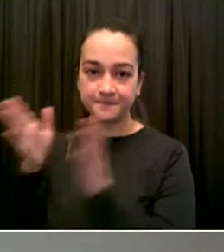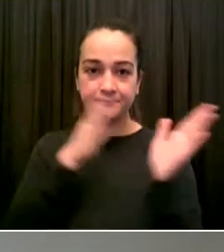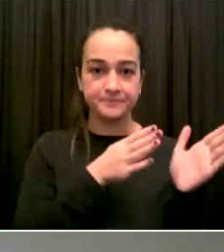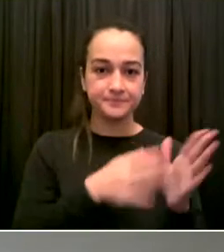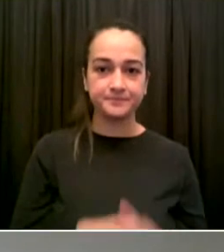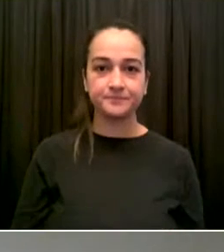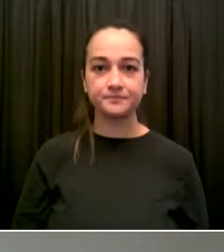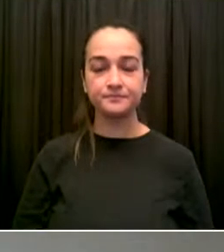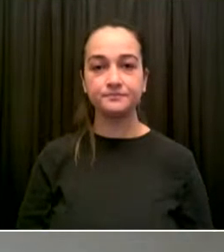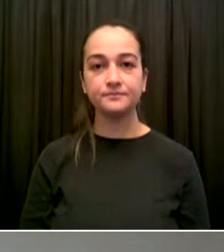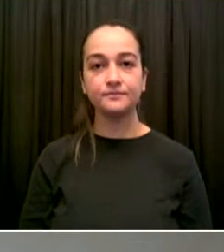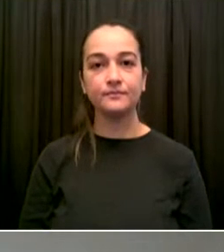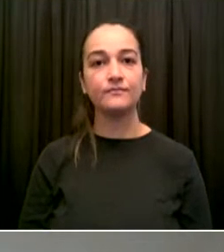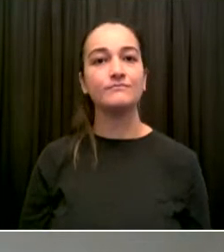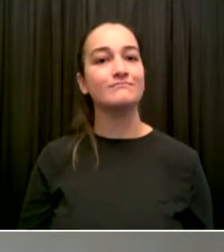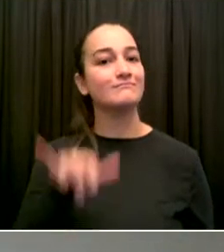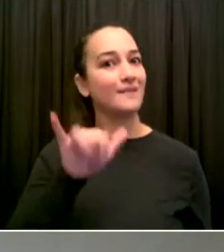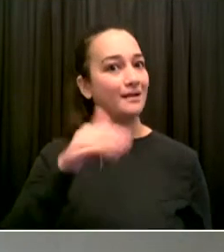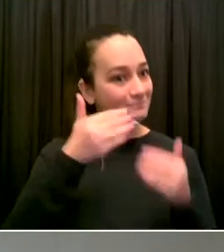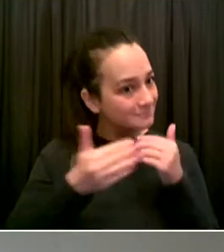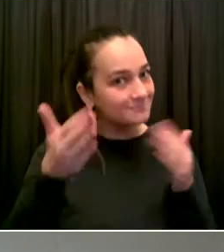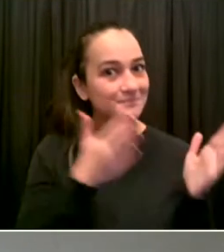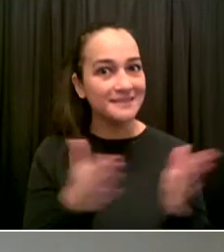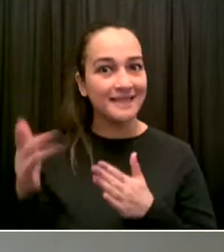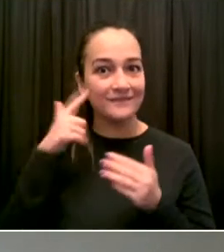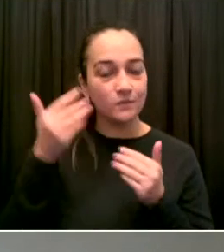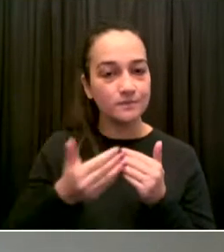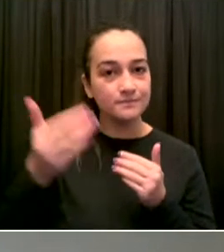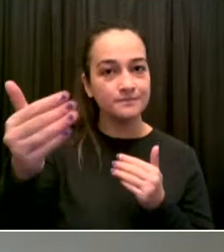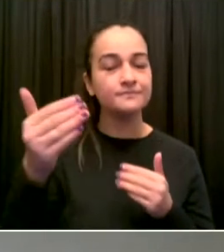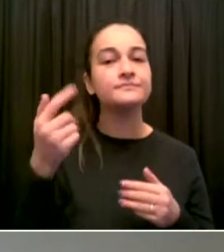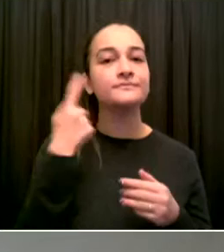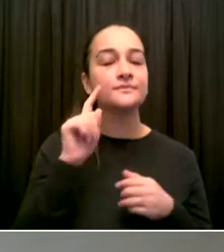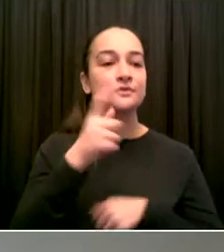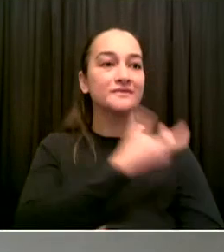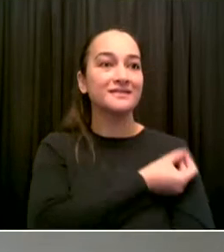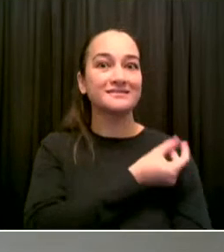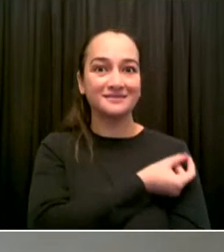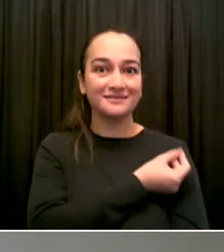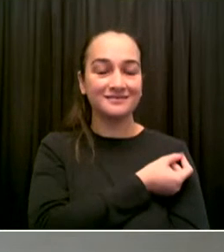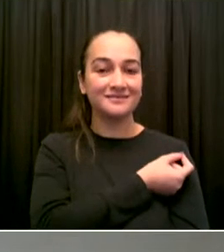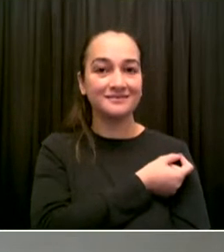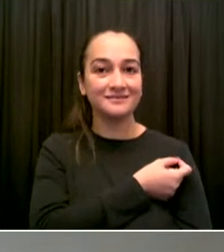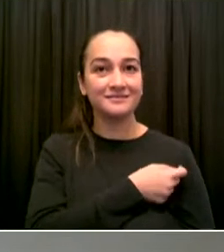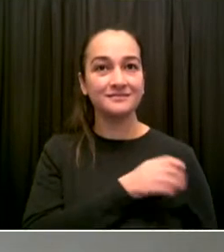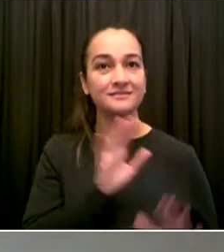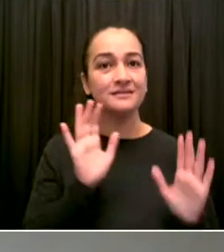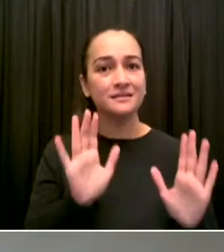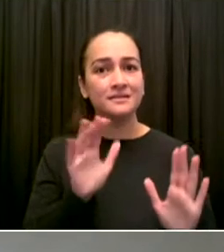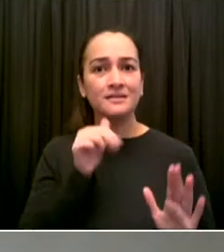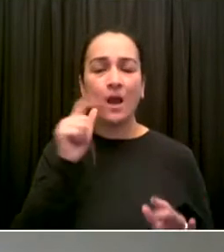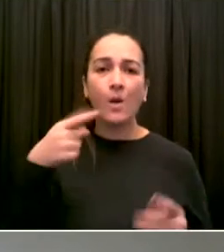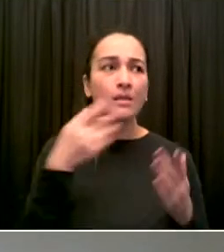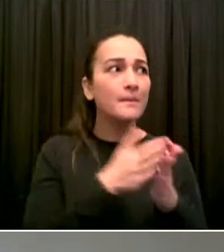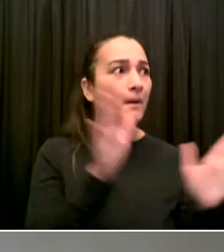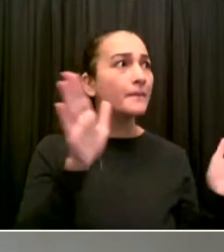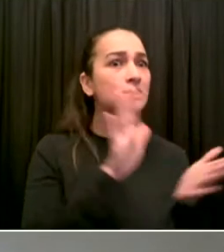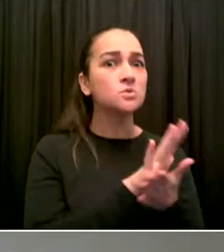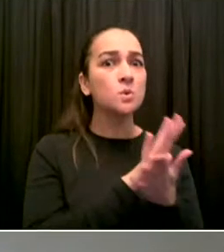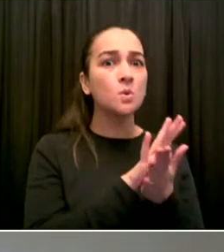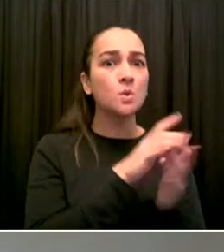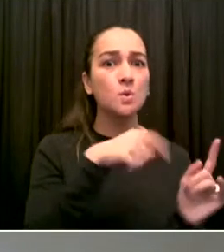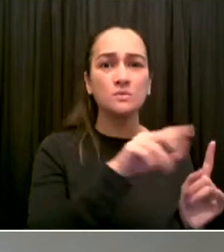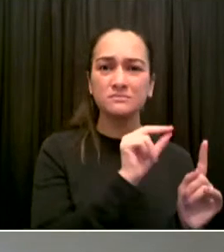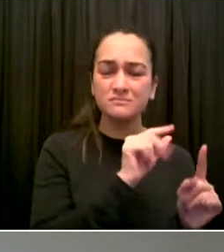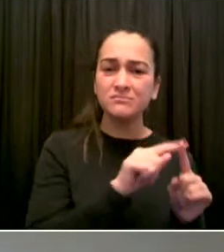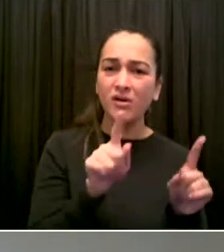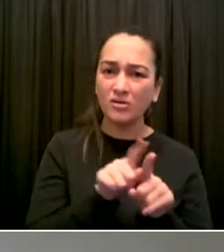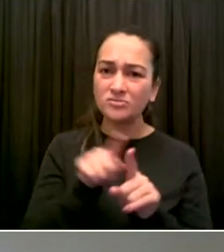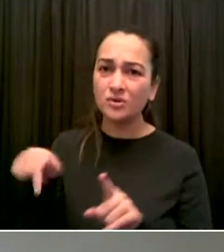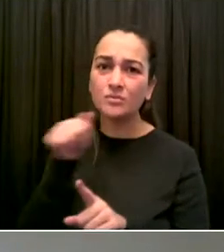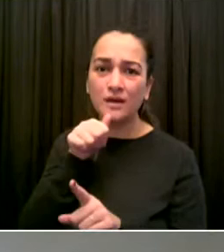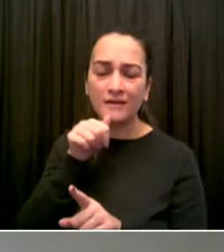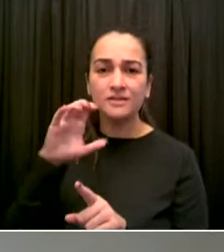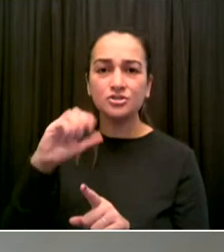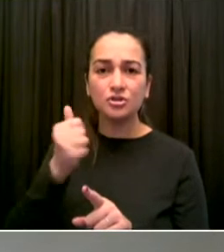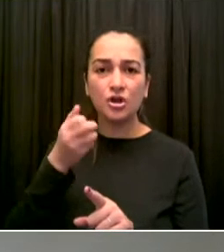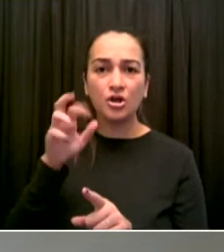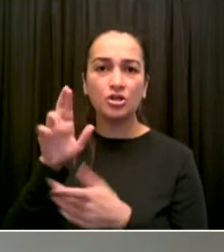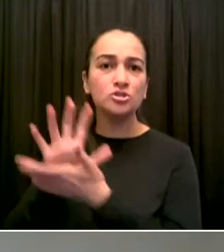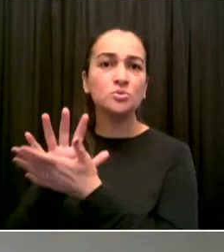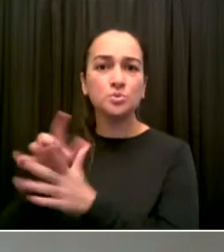PLACE ON SEPTEMBER 22nd.